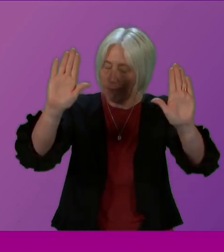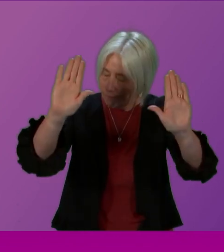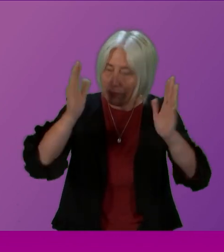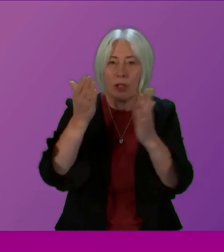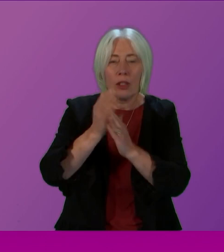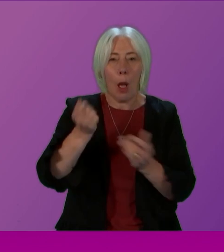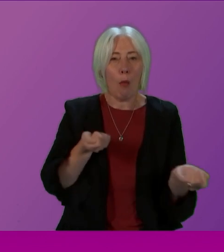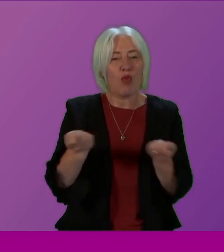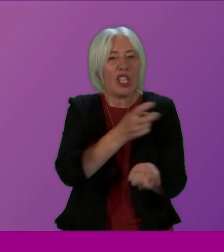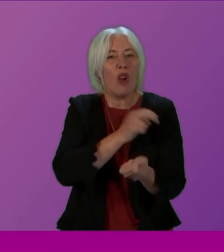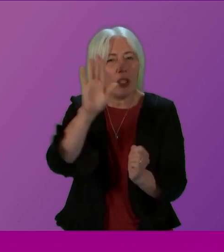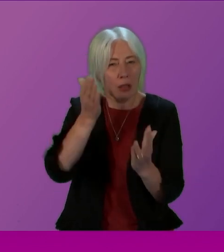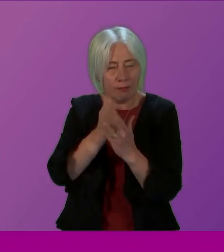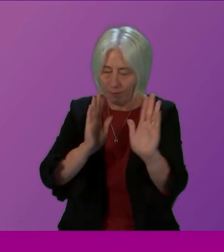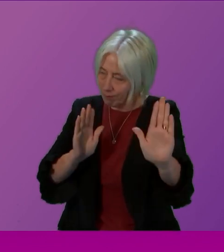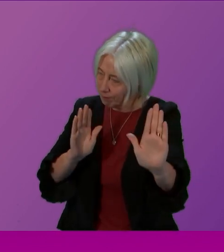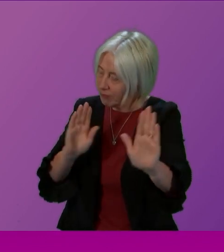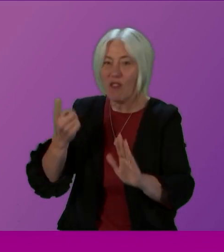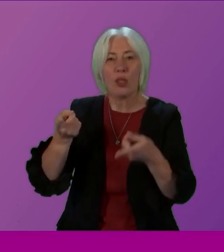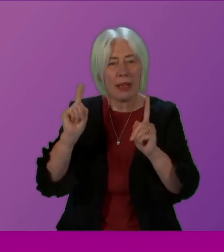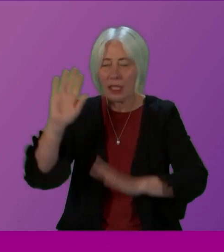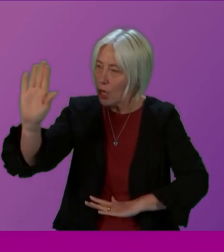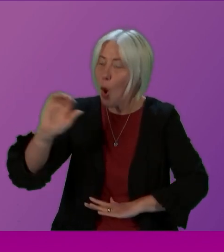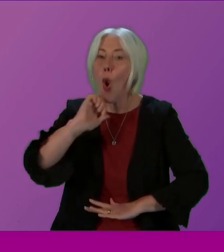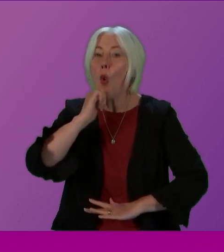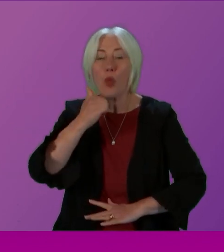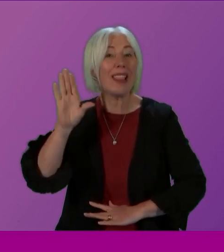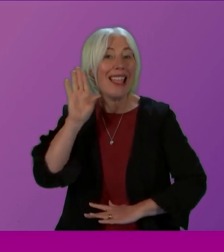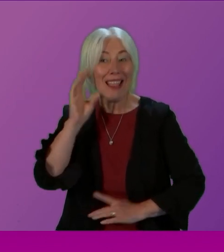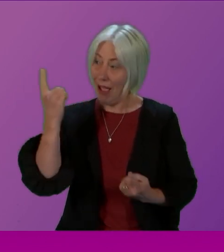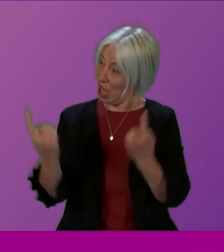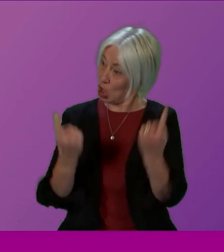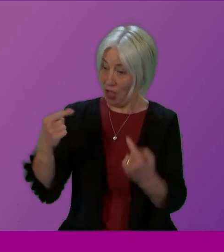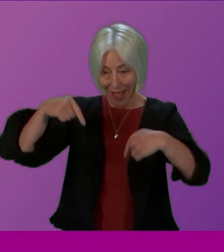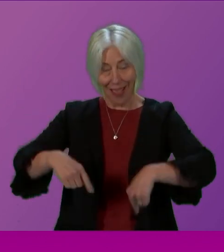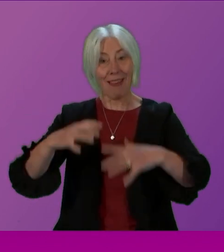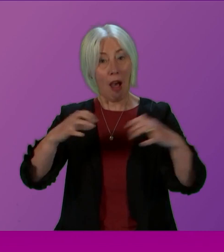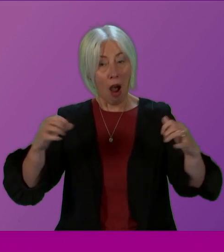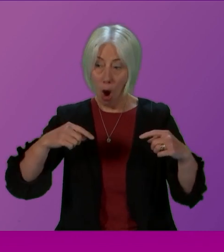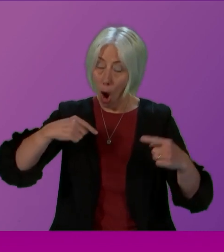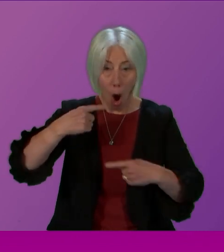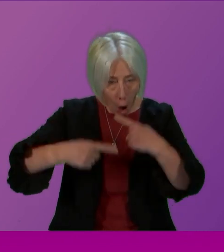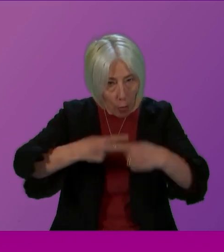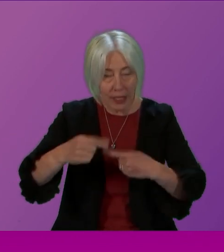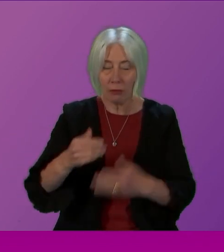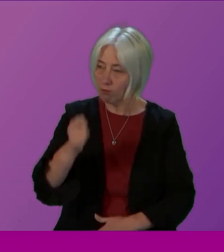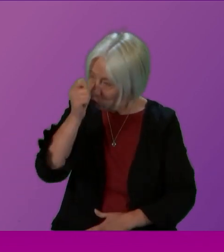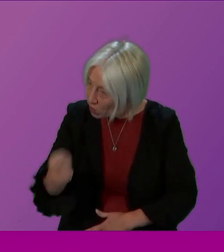That is why— Excuse me, First Minister. We will hear one another in this chamber, at all times, with courtesy and respect.